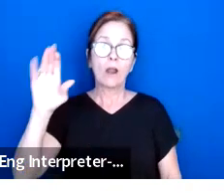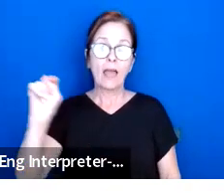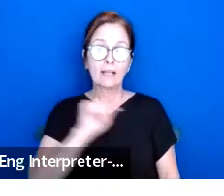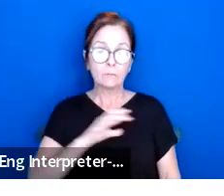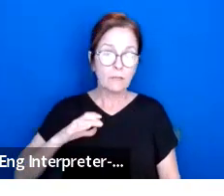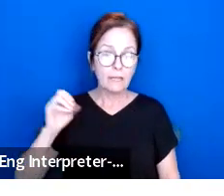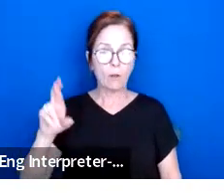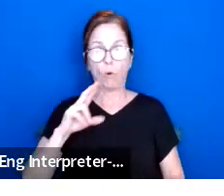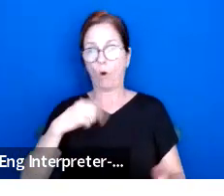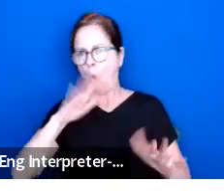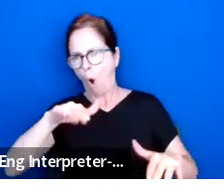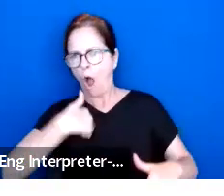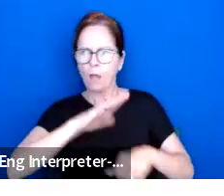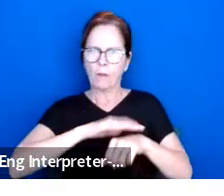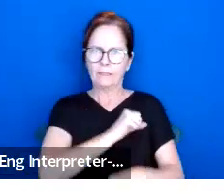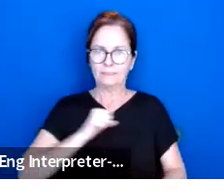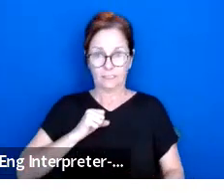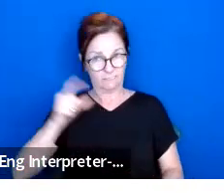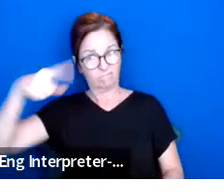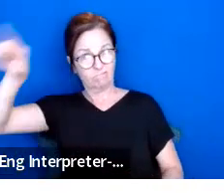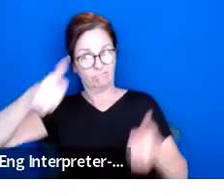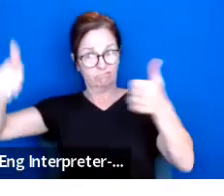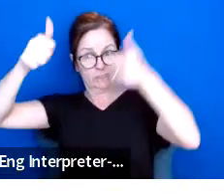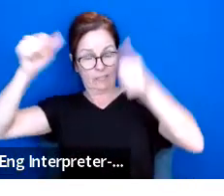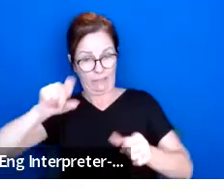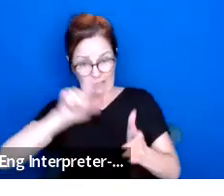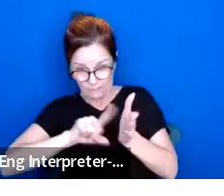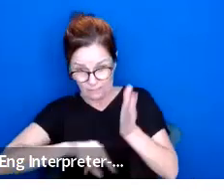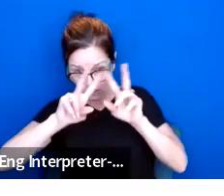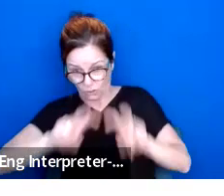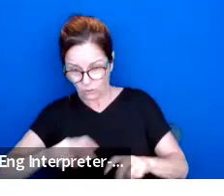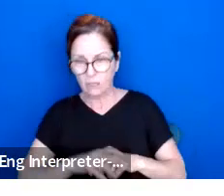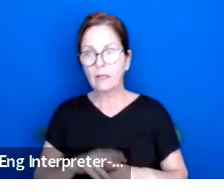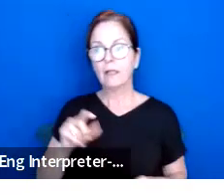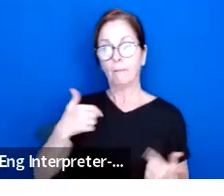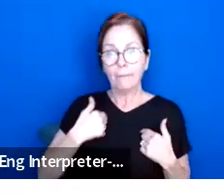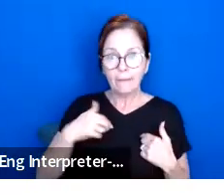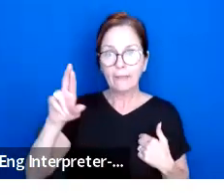Now, if you're like Rebecca. James and I, all of our service comes from the Union.